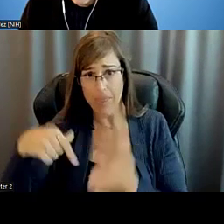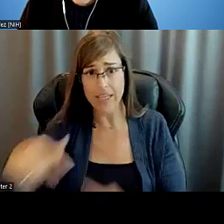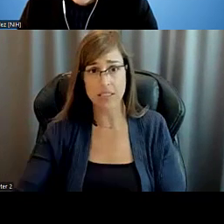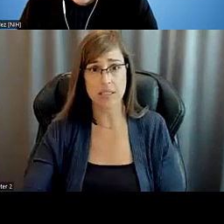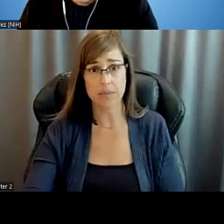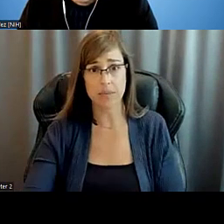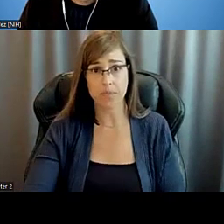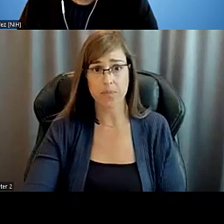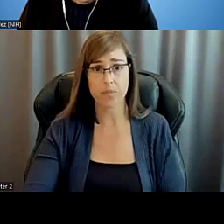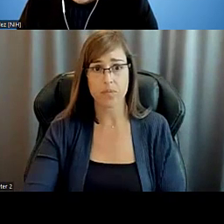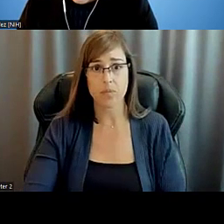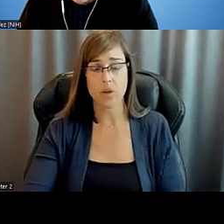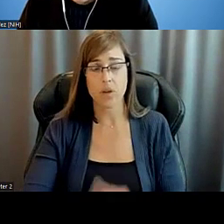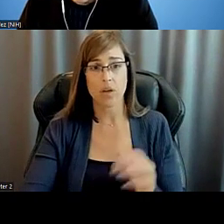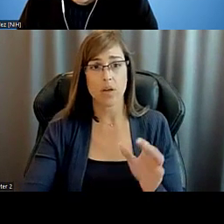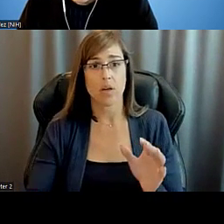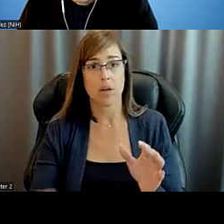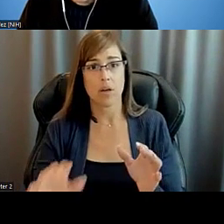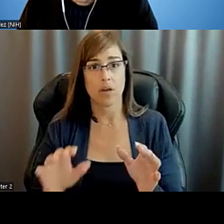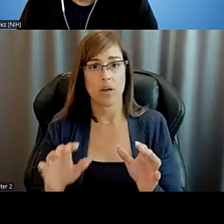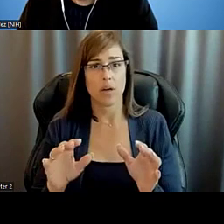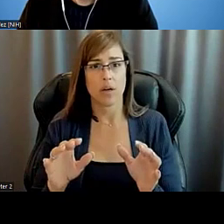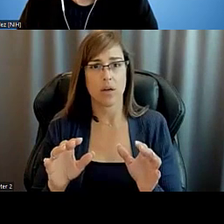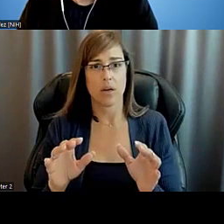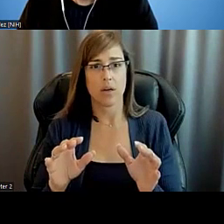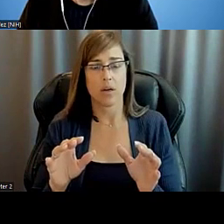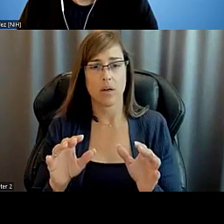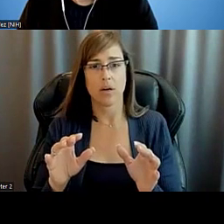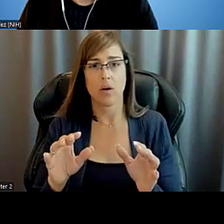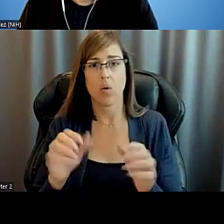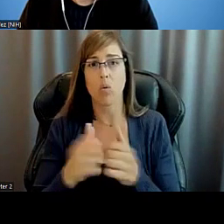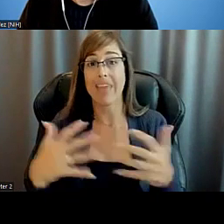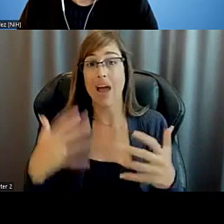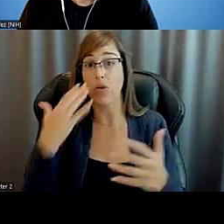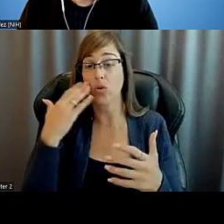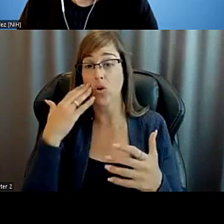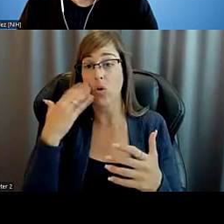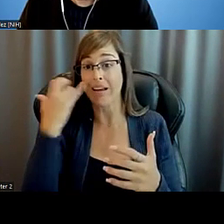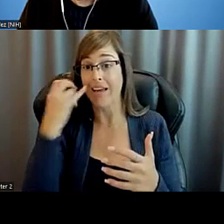Without knowing whether there is data used or not in the grant,